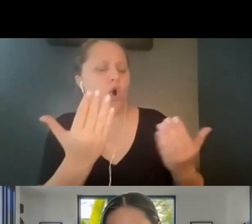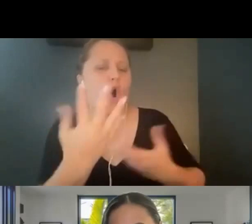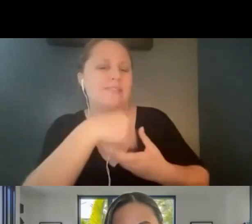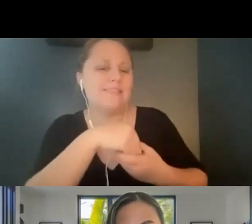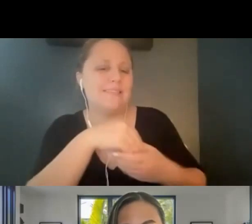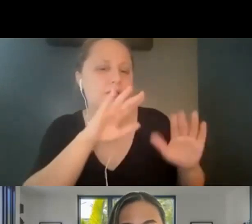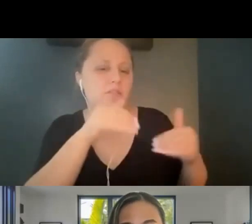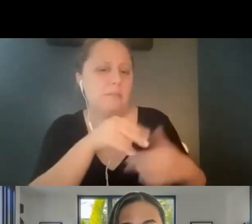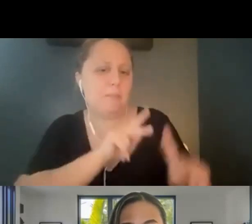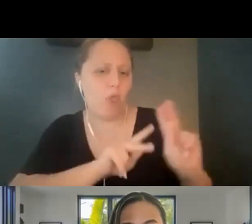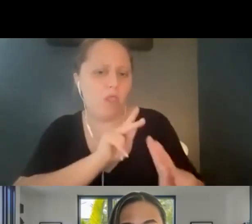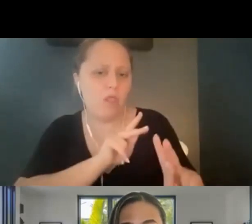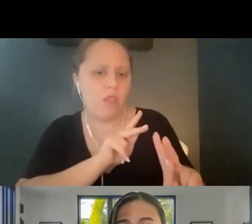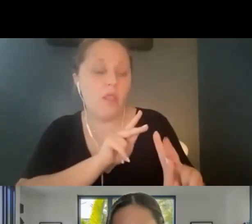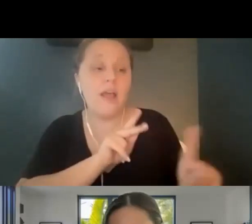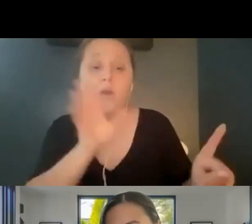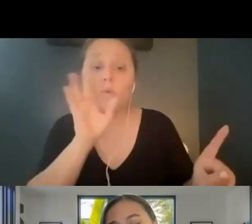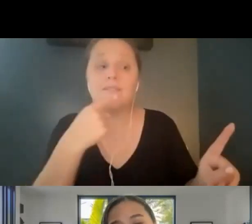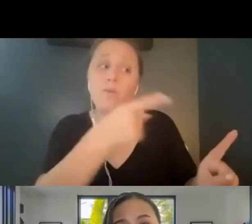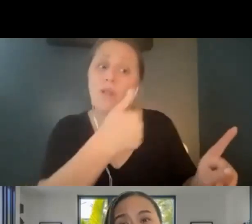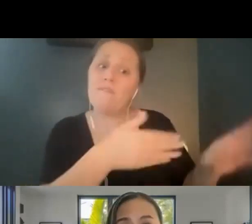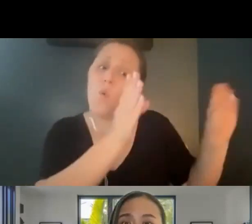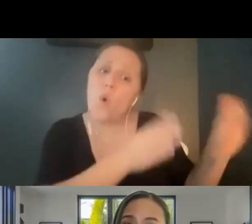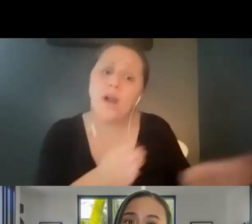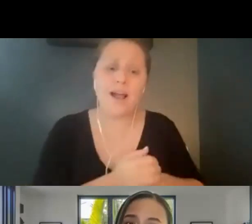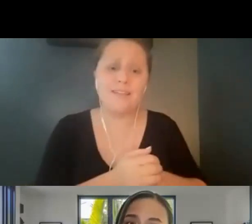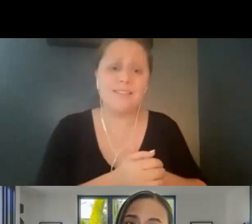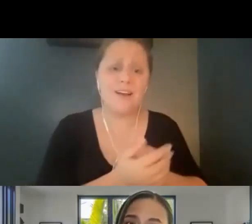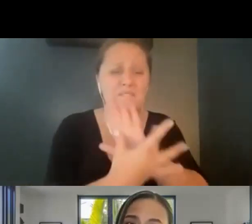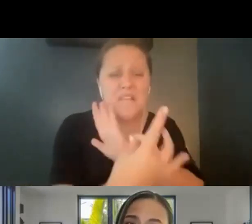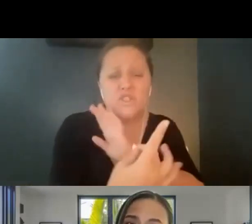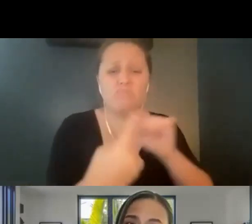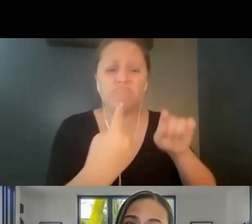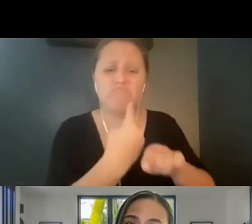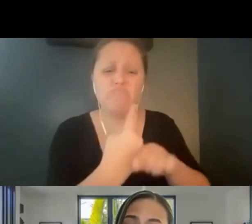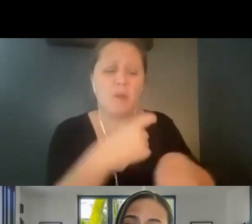organized efficient punctual employees right and